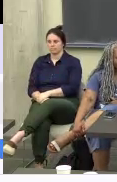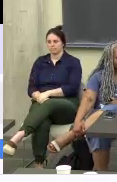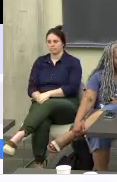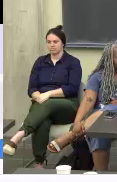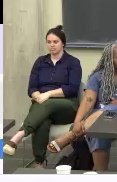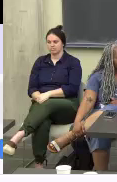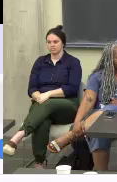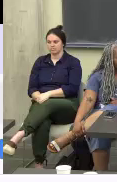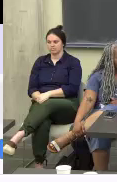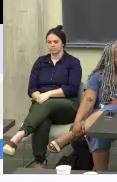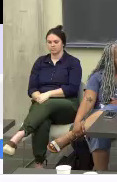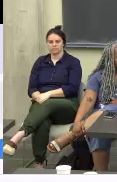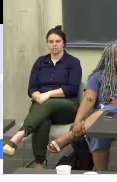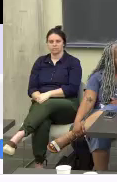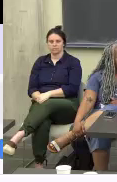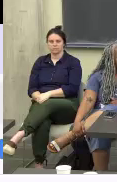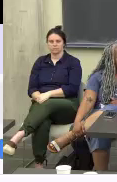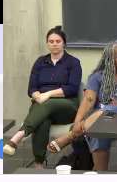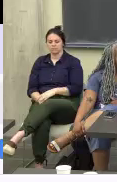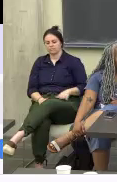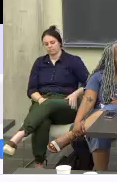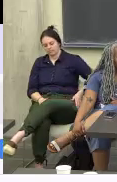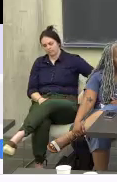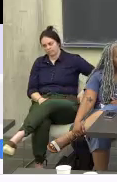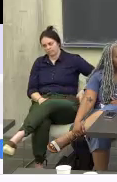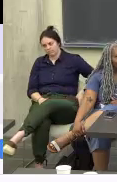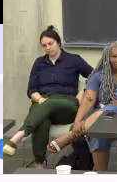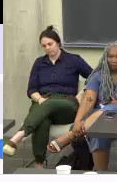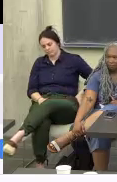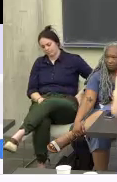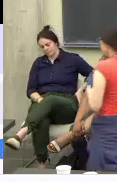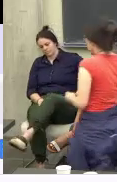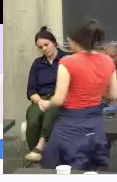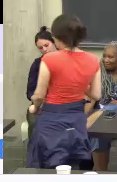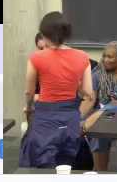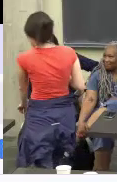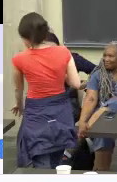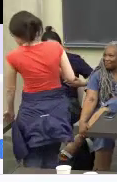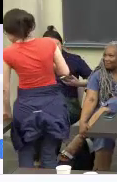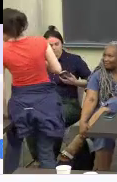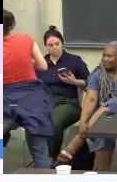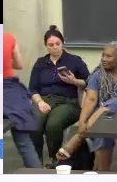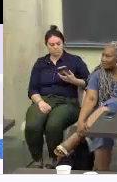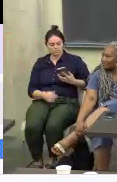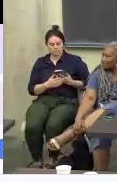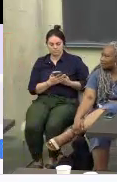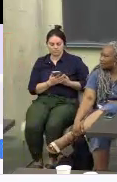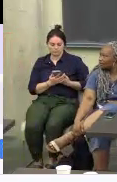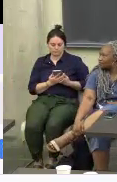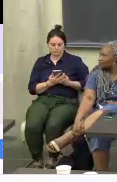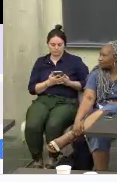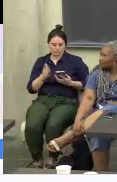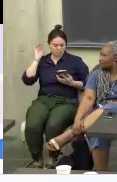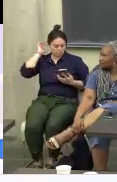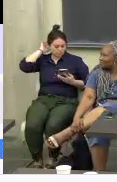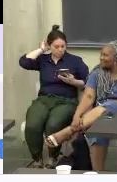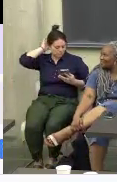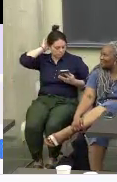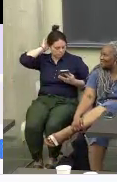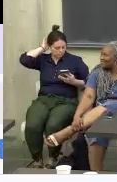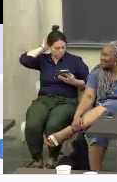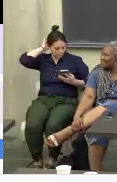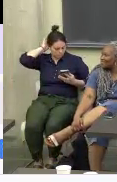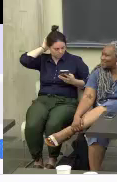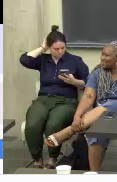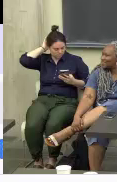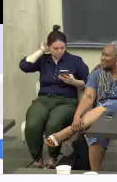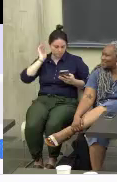Anyone? Thank you. Excuse me, excuse me. Well, that's a good question. I